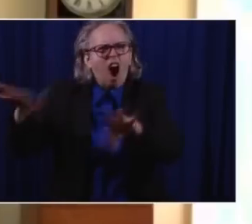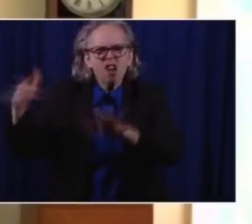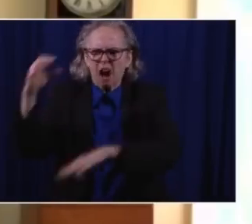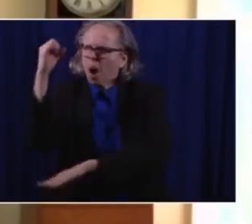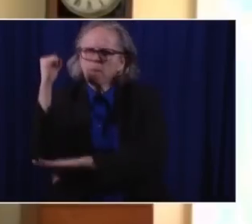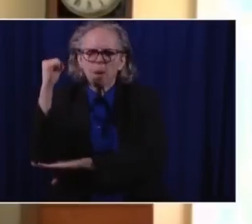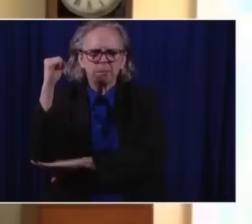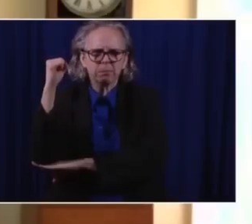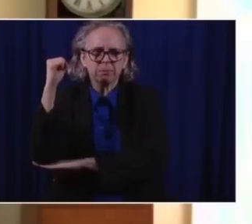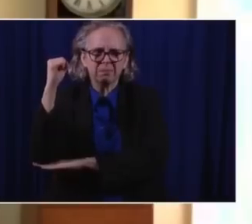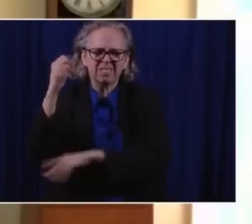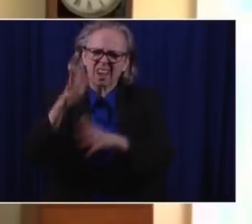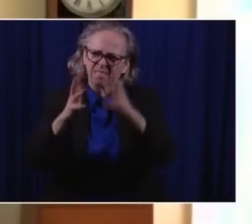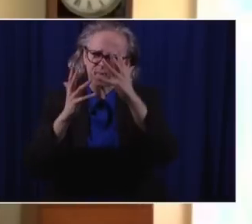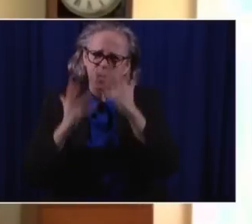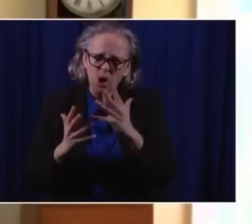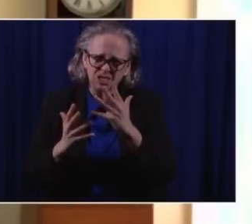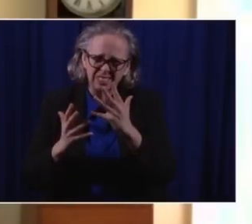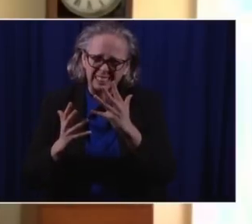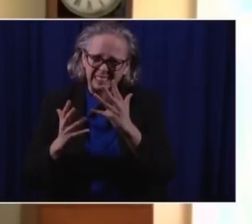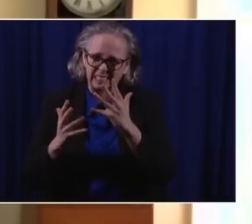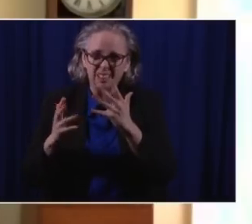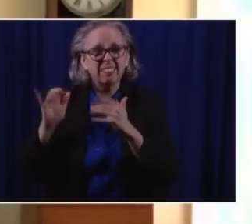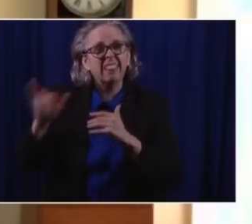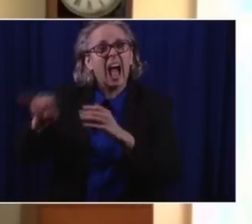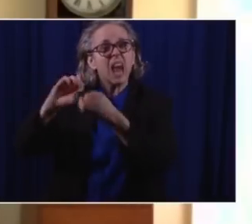covid patients that were in the hospital at that time. It was then the highest patient count